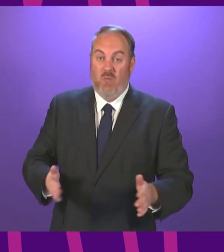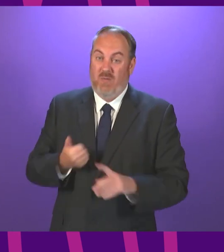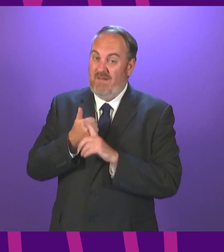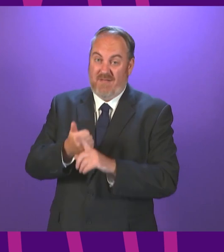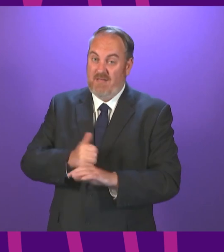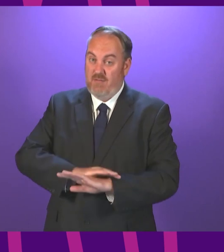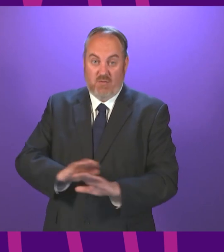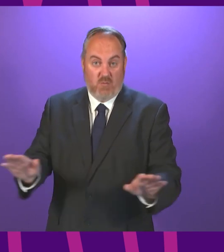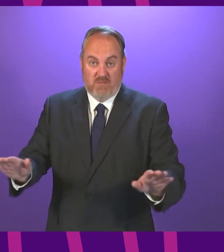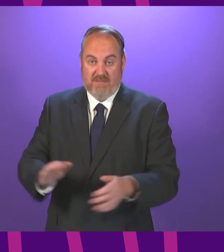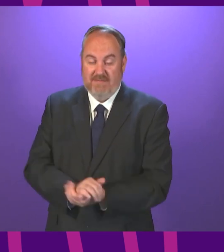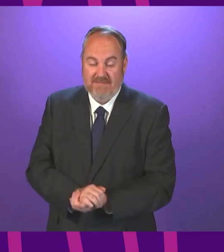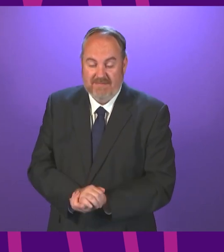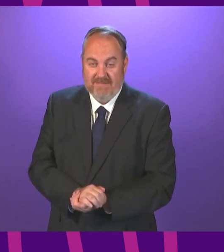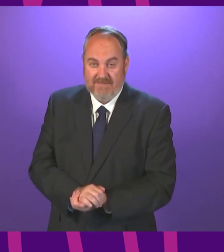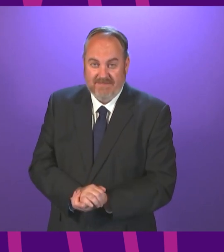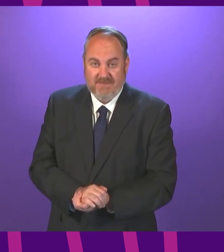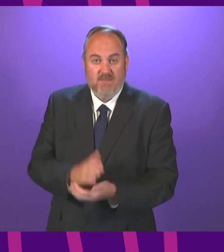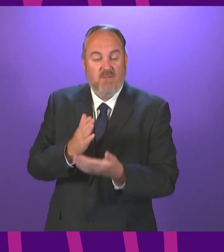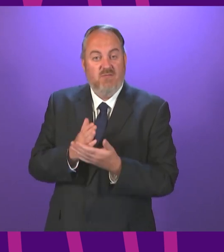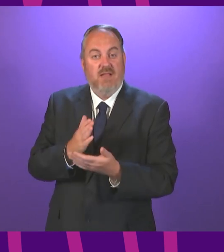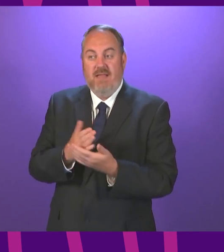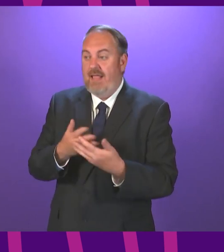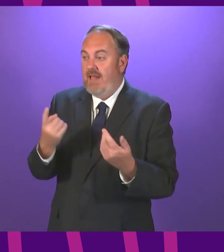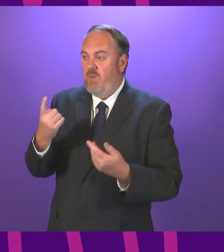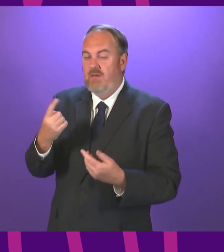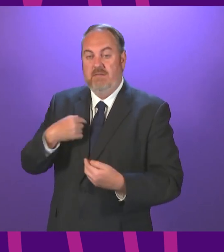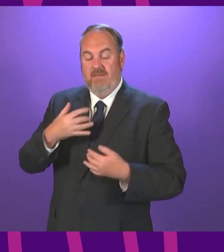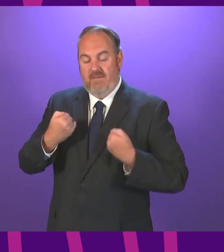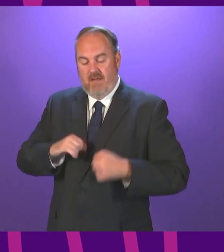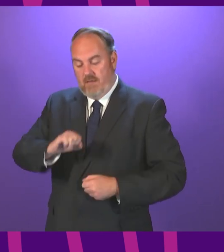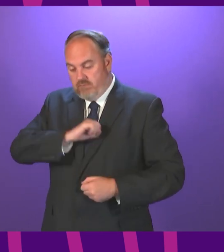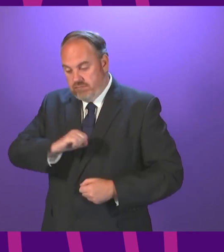for Covid or who experiences symptoms of it will still be required to isolate for 10 days.